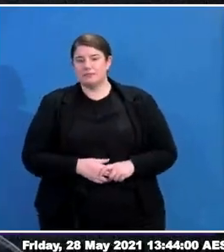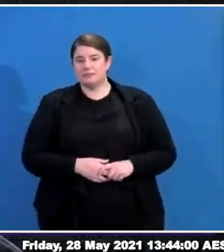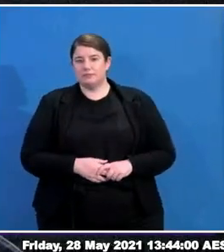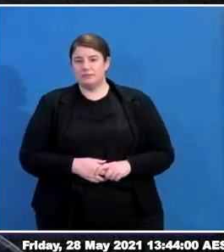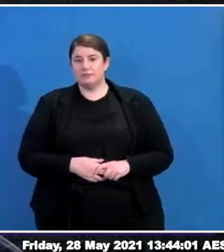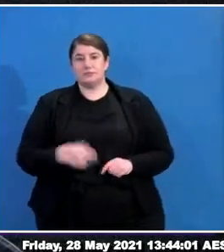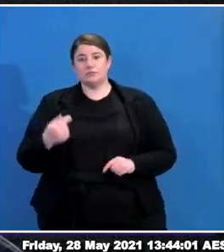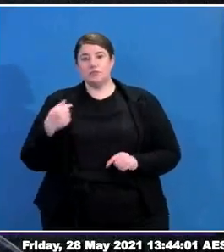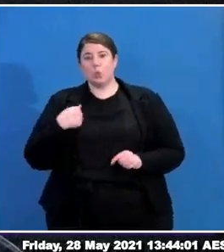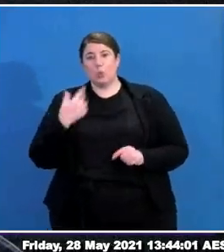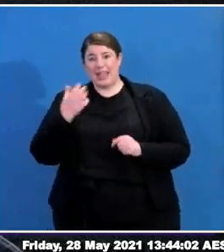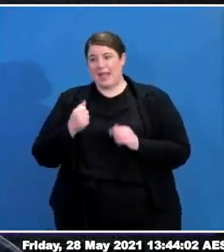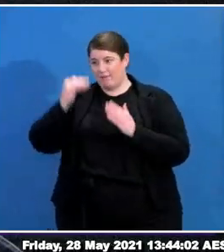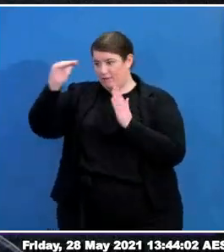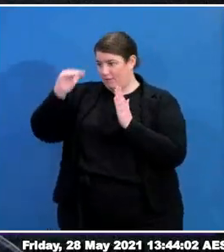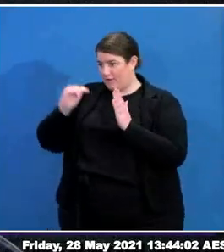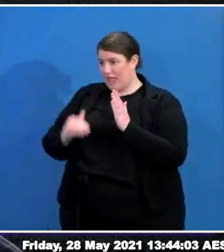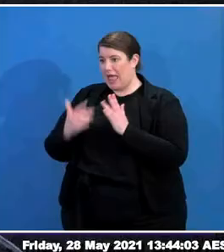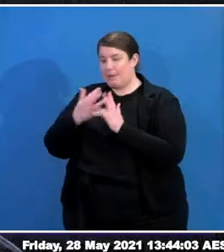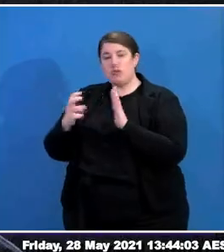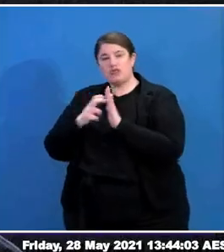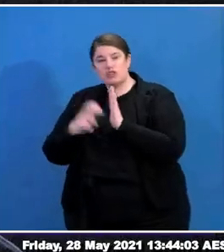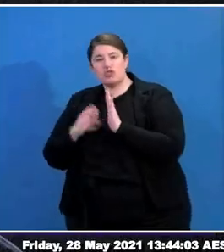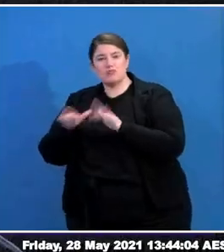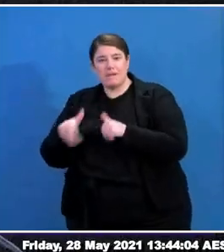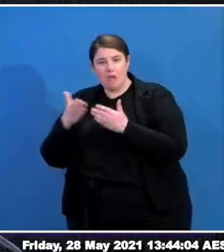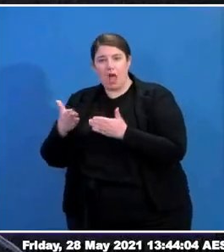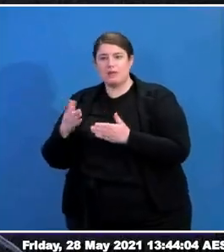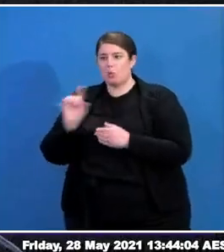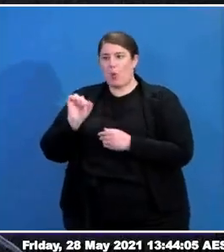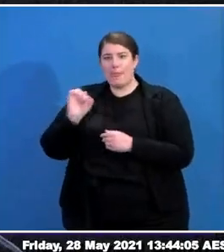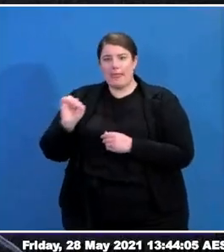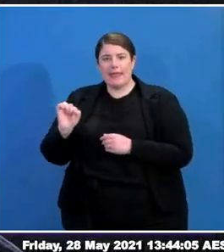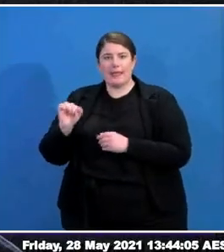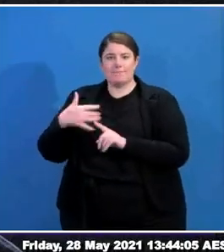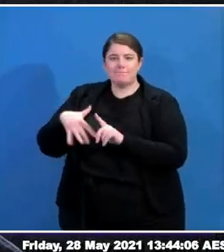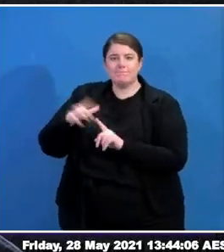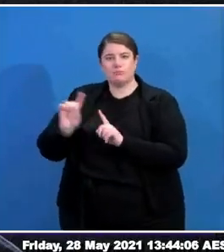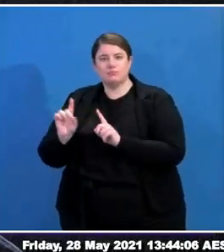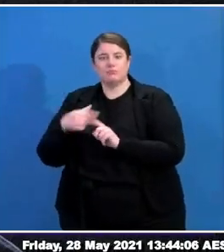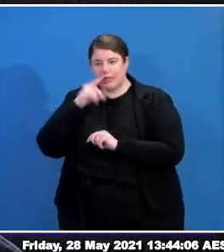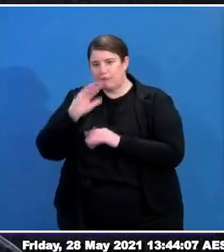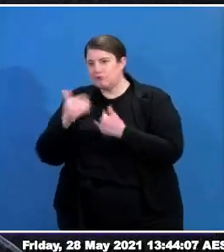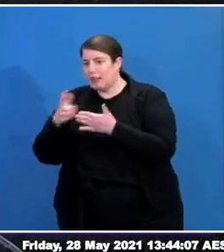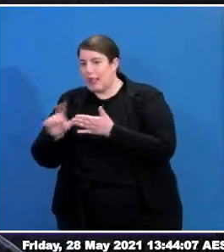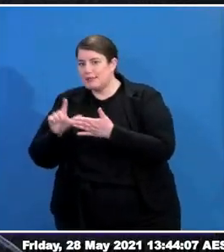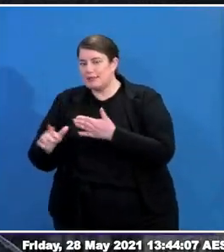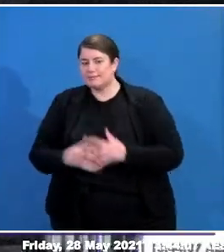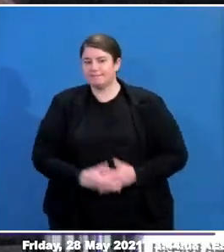We do have a breakdown, Chair, of all the registered providers by type, so we could get that information for you. Thank you.